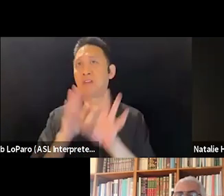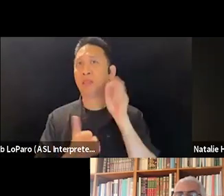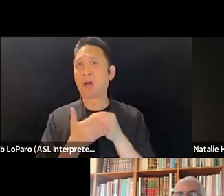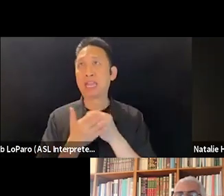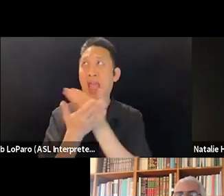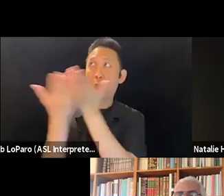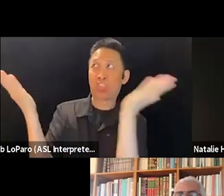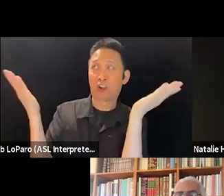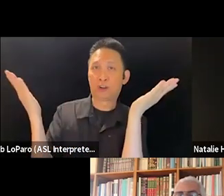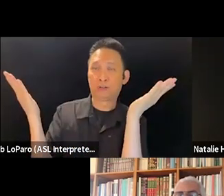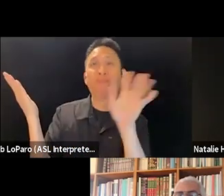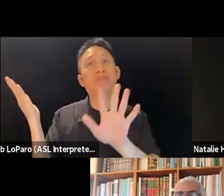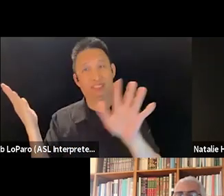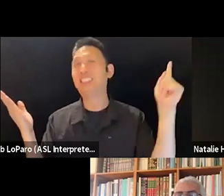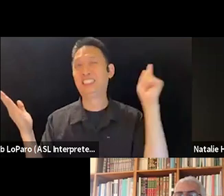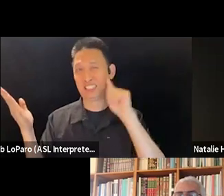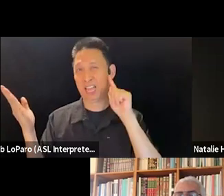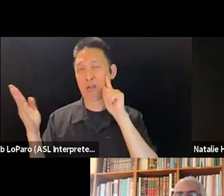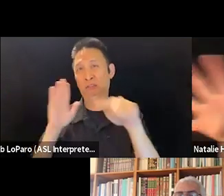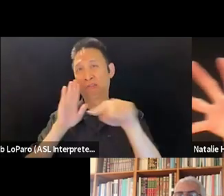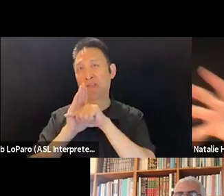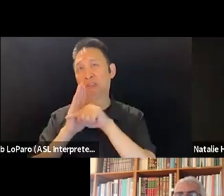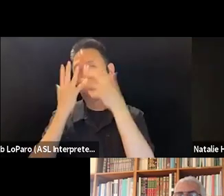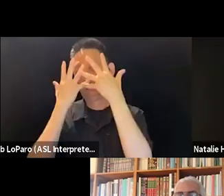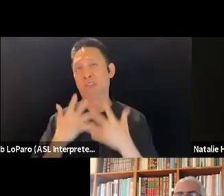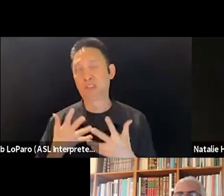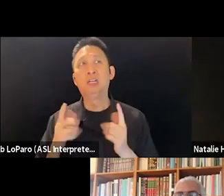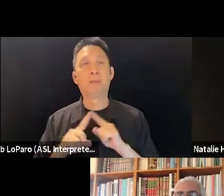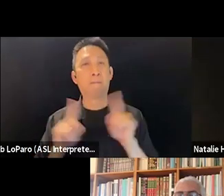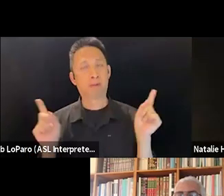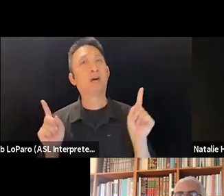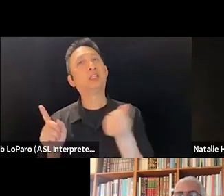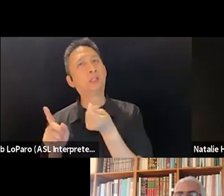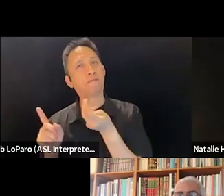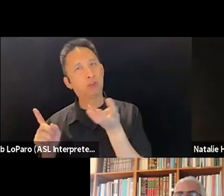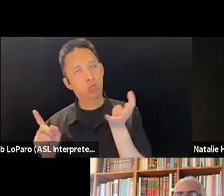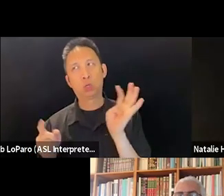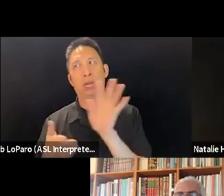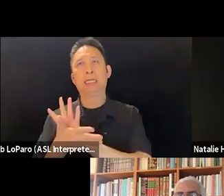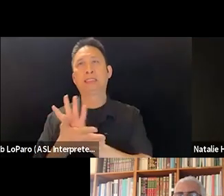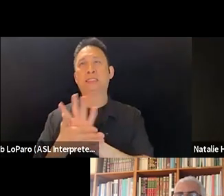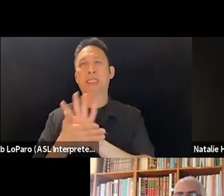and it's true there are very, very few cinema length slots on the main channels around the world.